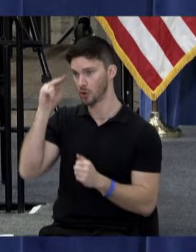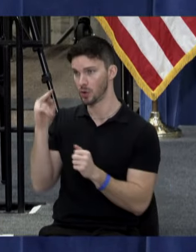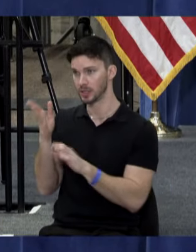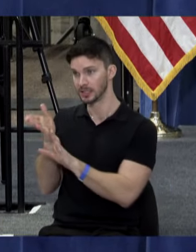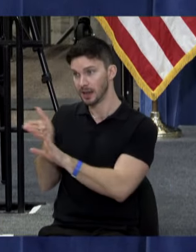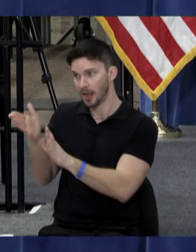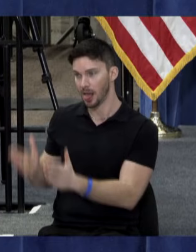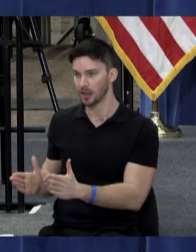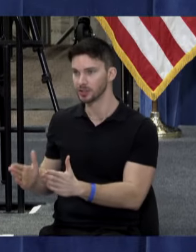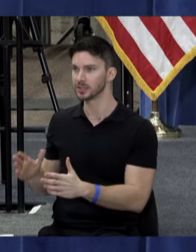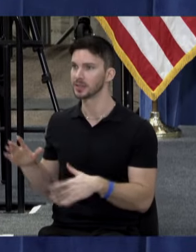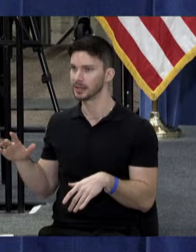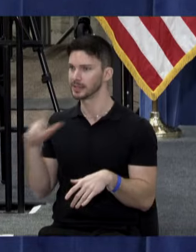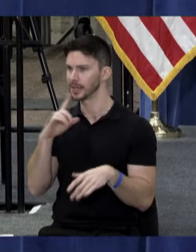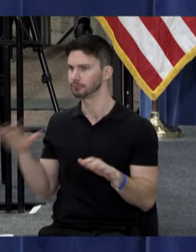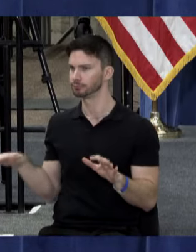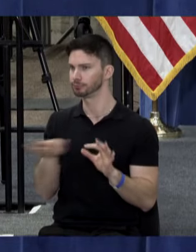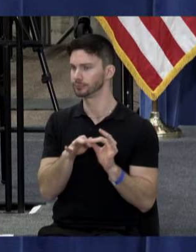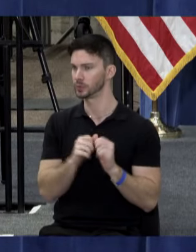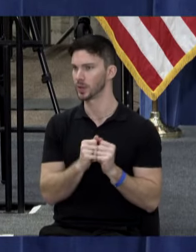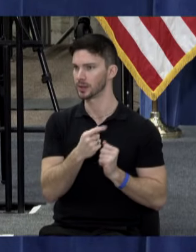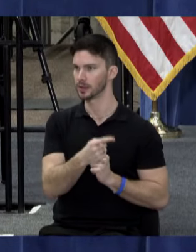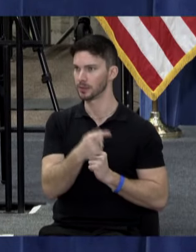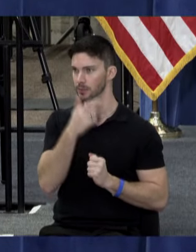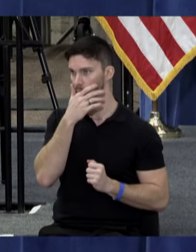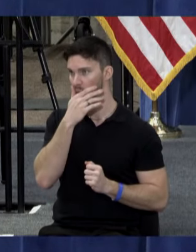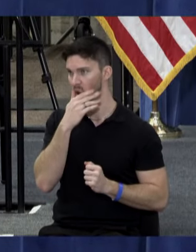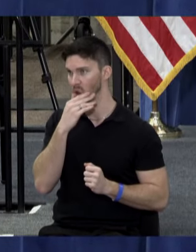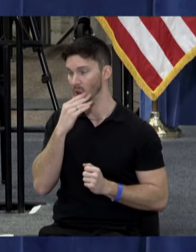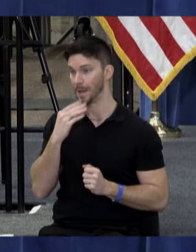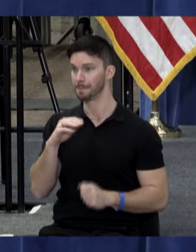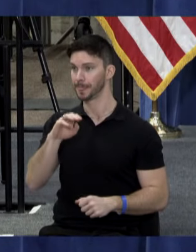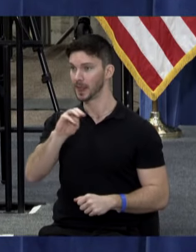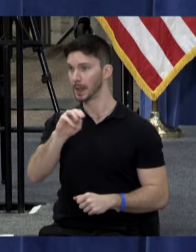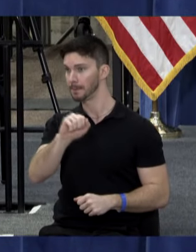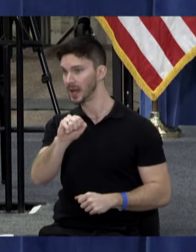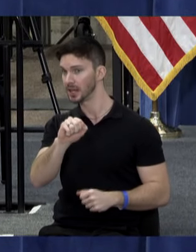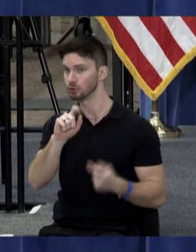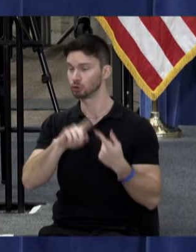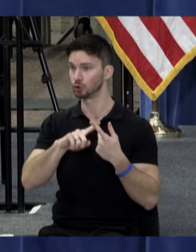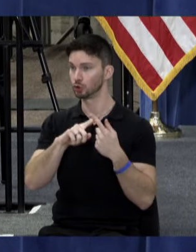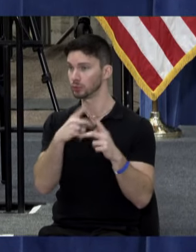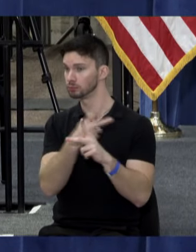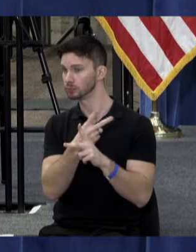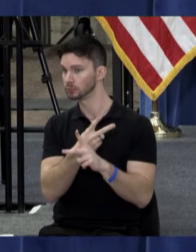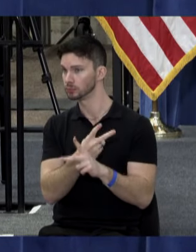with gadolinium for MS to rule it out. And I came back. It was like Christmas